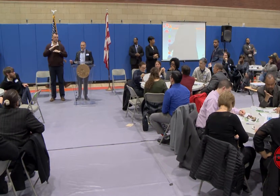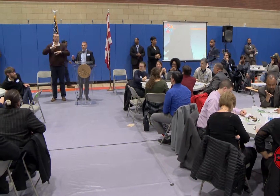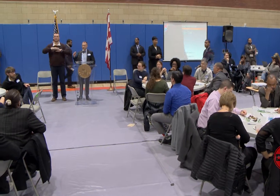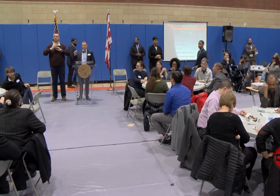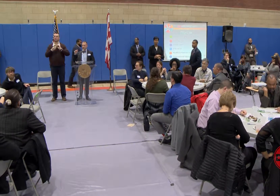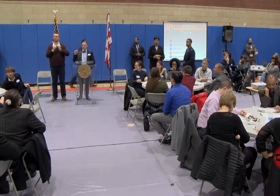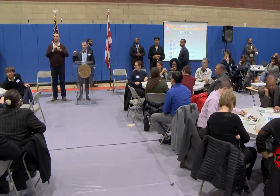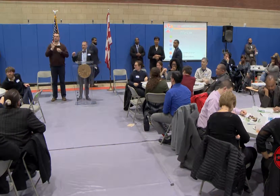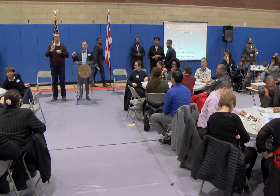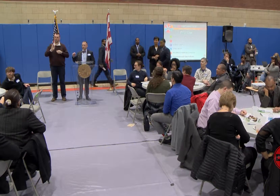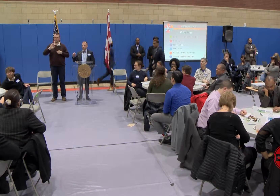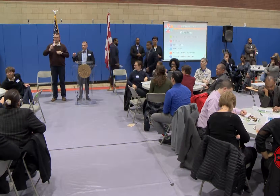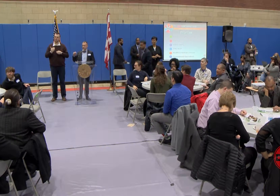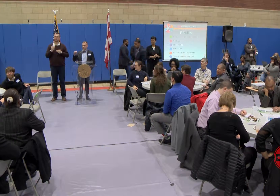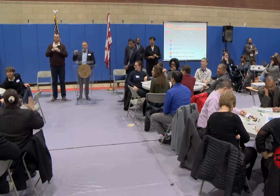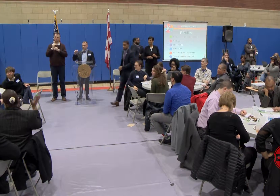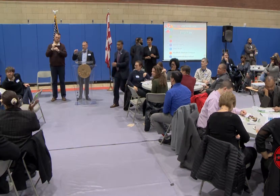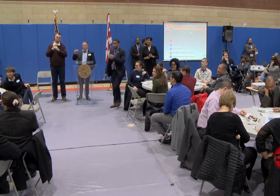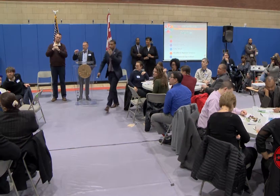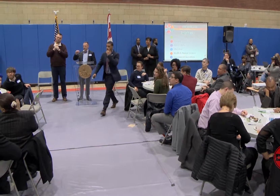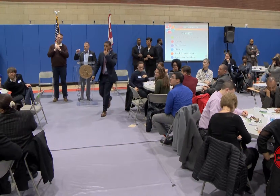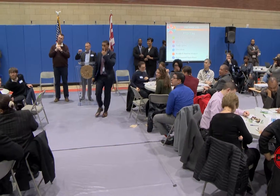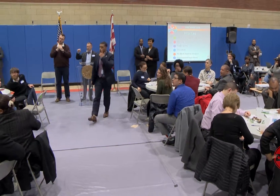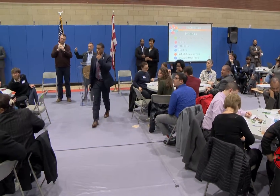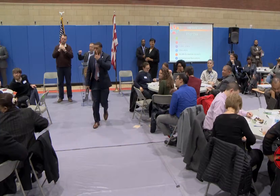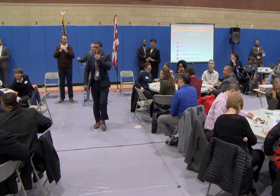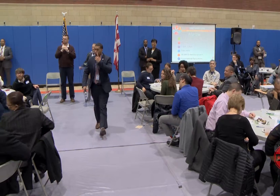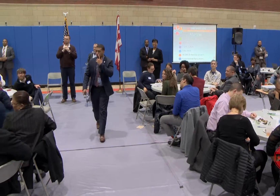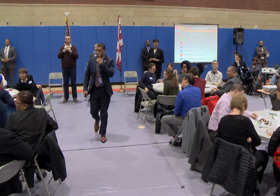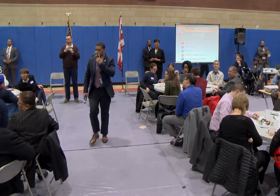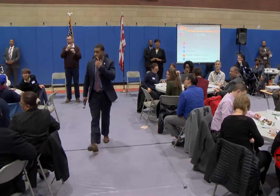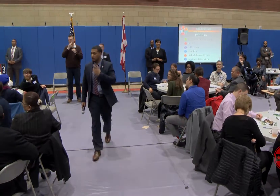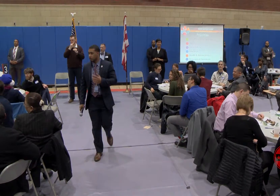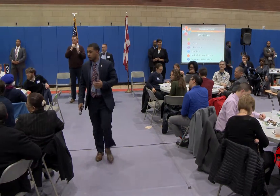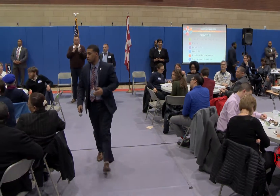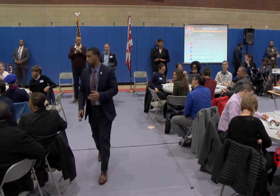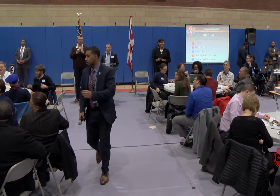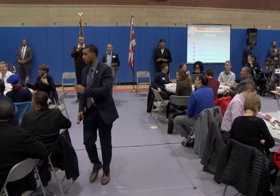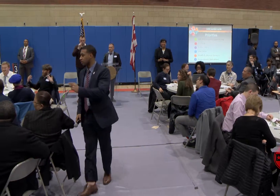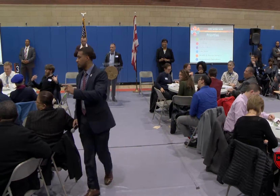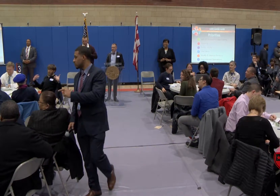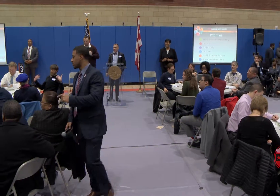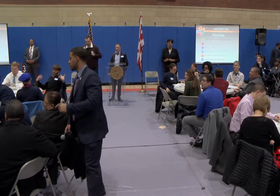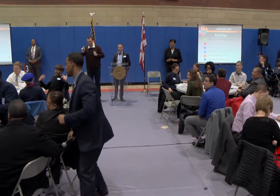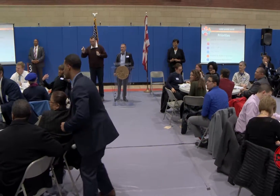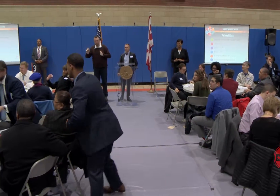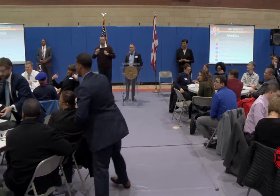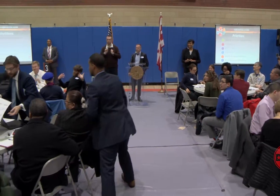APPARENTLY YOU ALL GET THE MATH AWARD WITH DECIMAL POINTS IN YOUR ANSWERS. SO I THINK WE NEED TO HEAR FROM